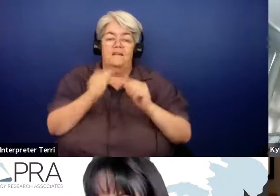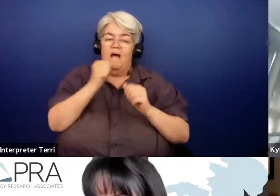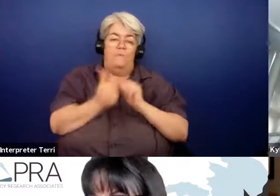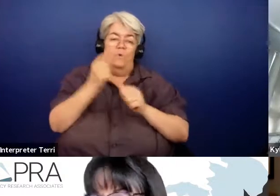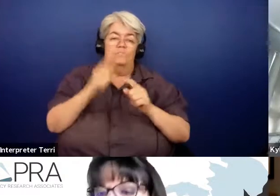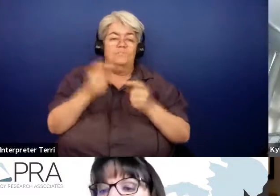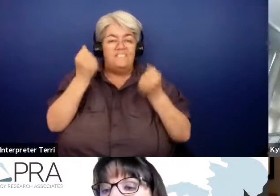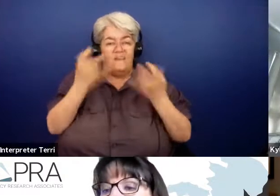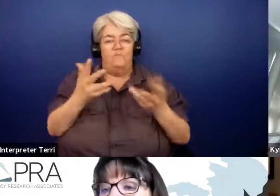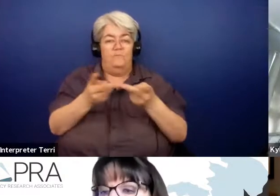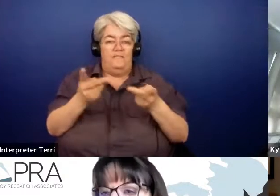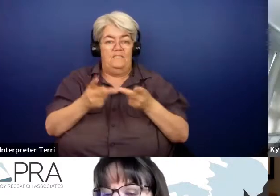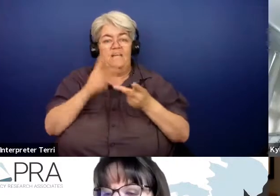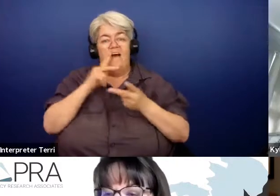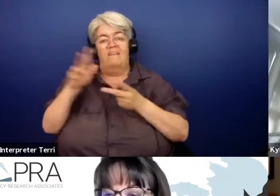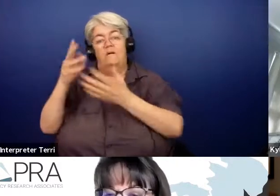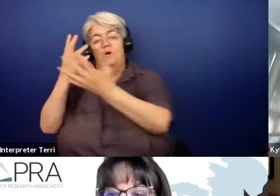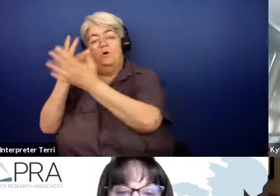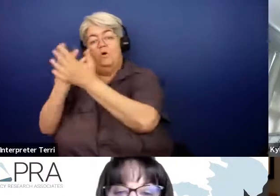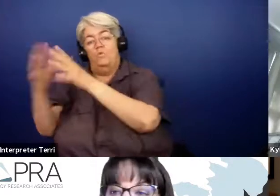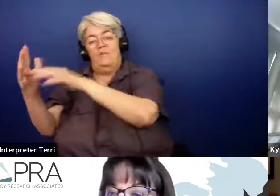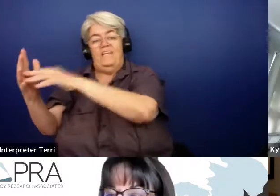committees. They have mental health committees.